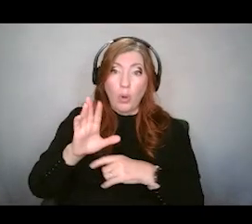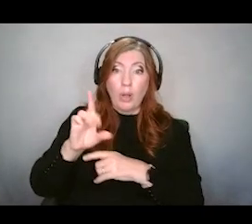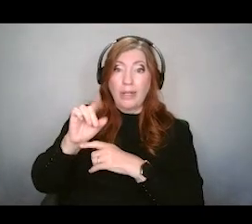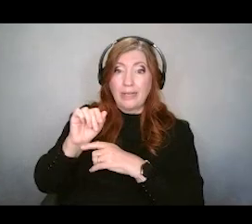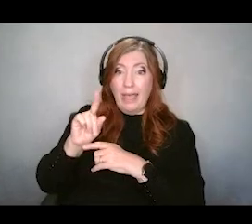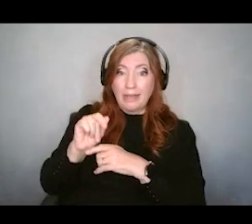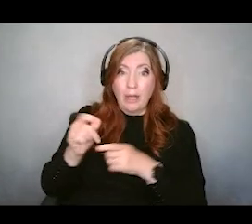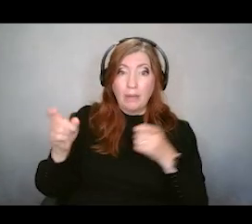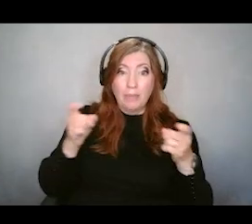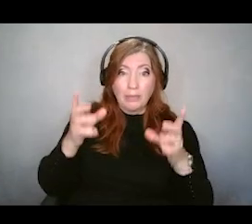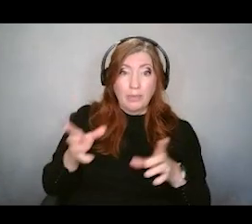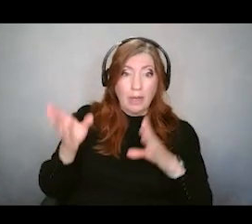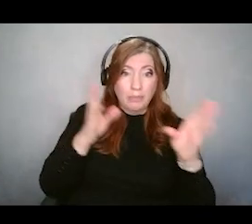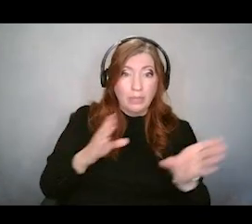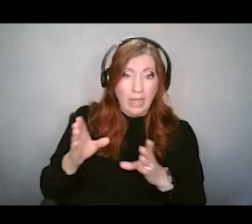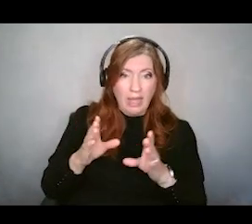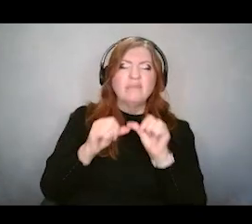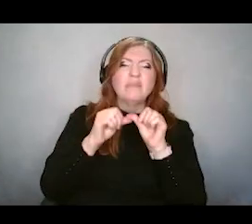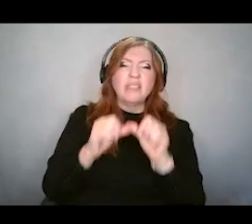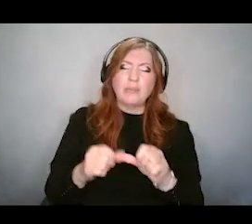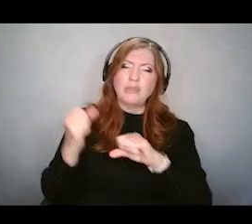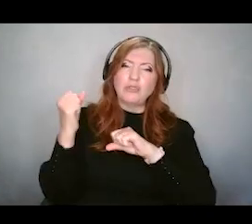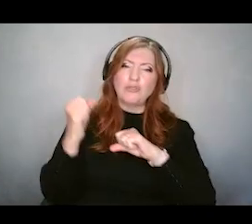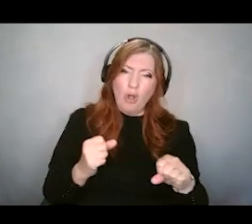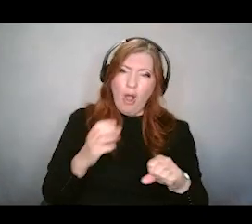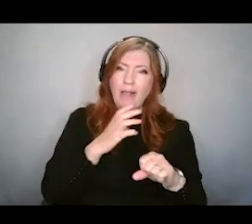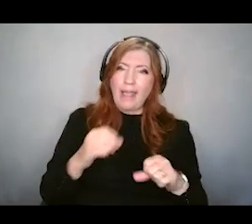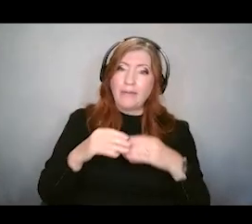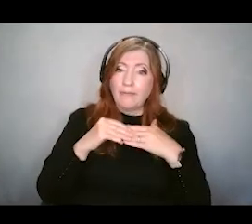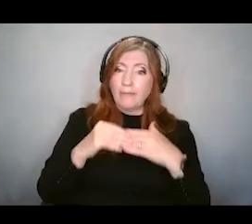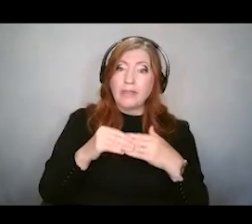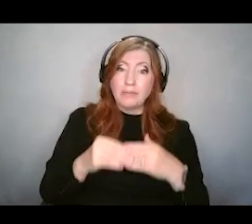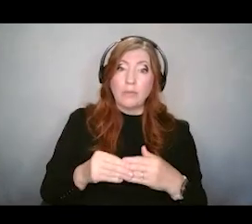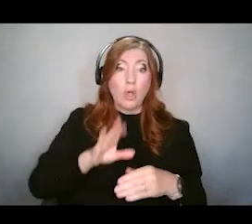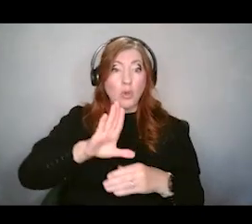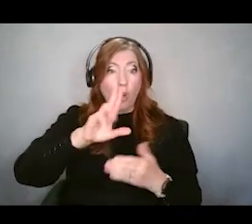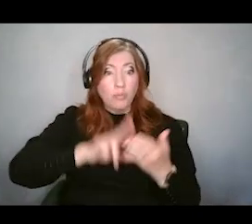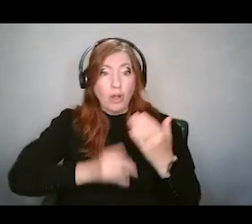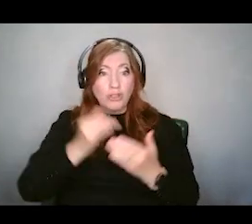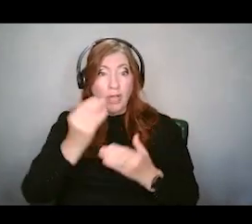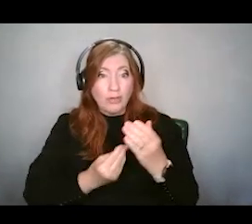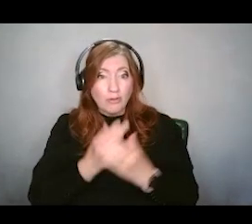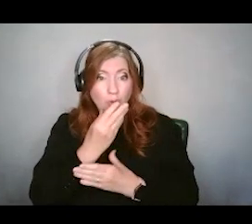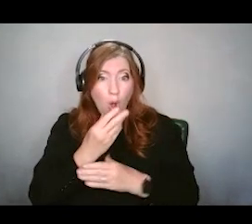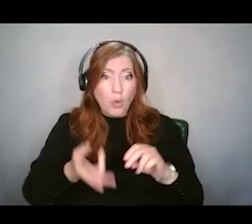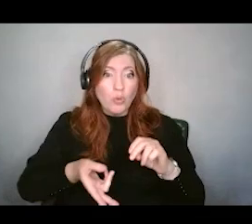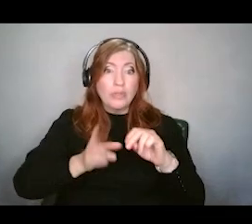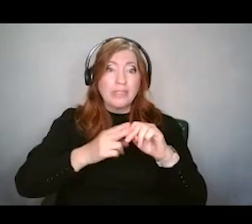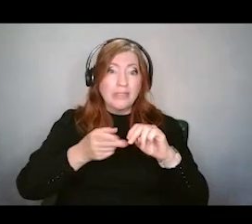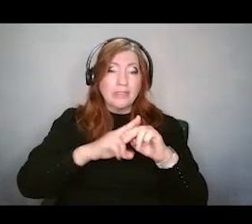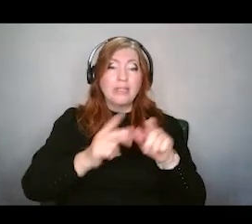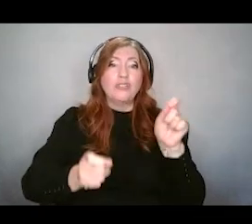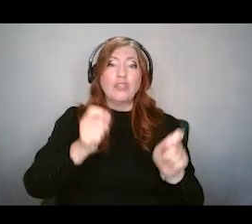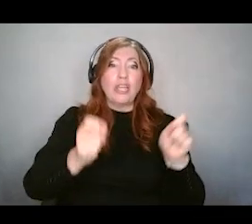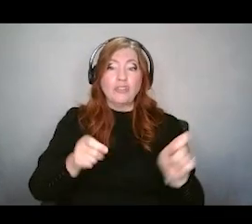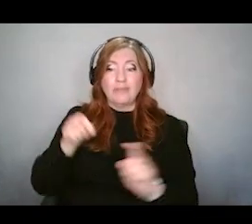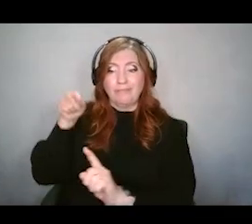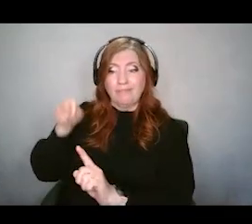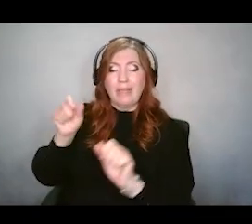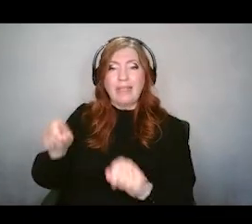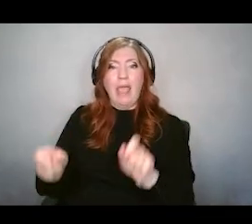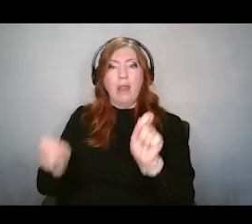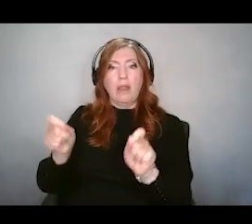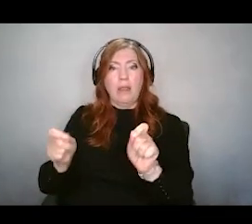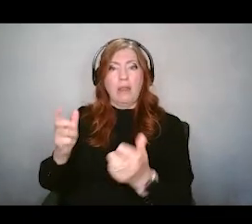strong and flexible so it can adapt as your project grows and changes.